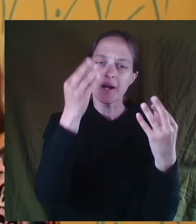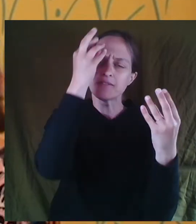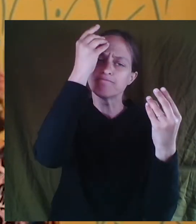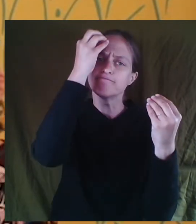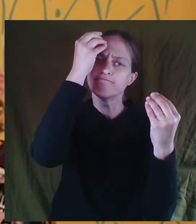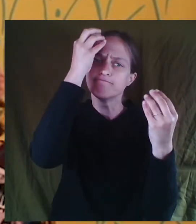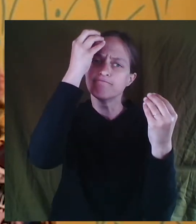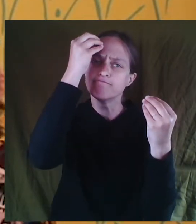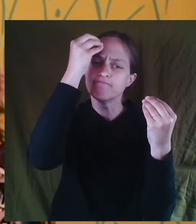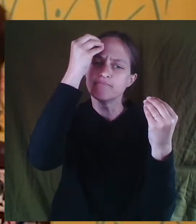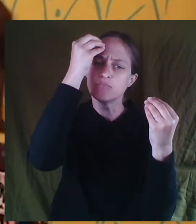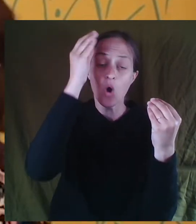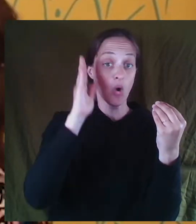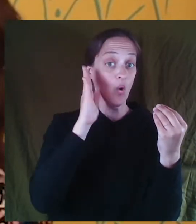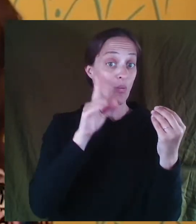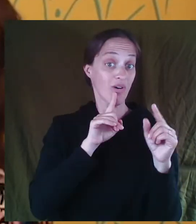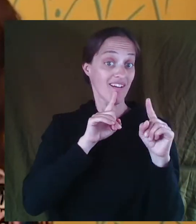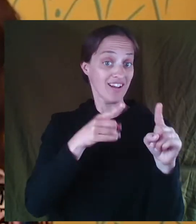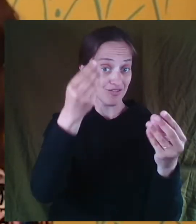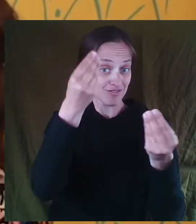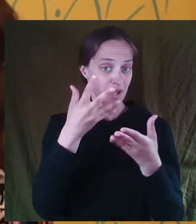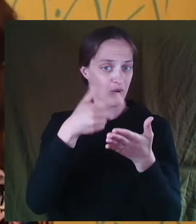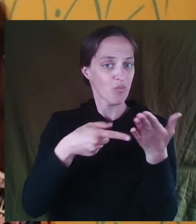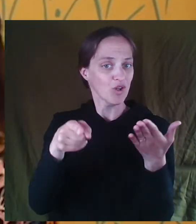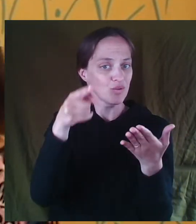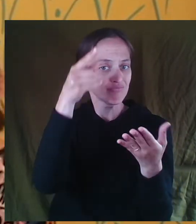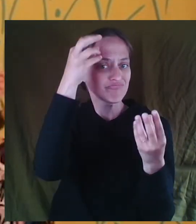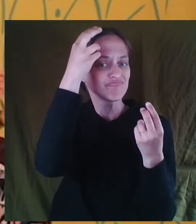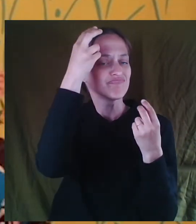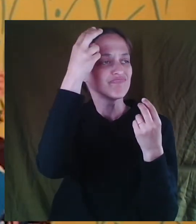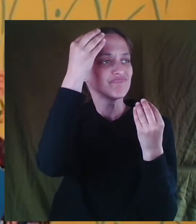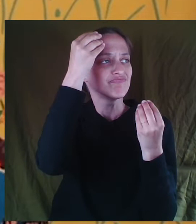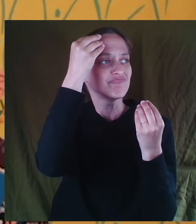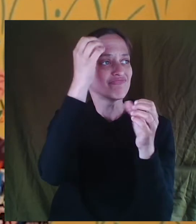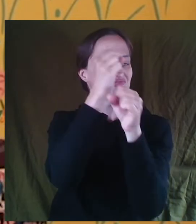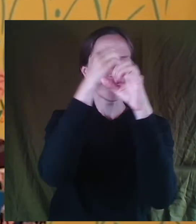Take a moment to think and then be prepared to answer what did you visualize.